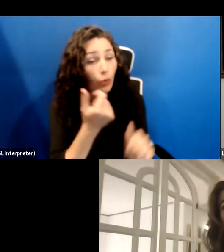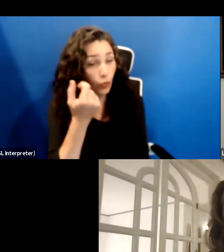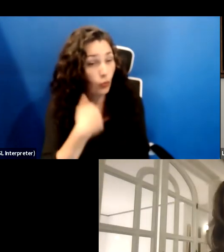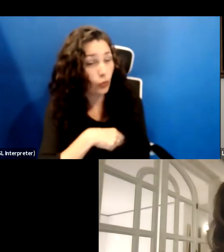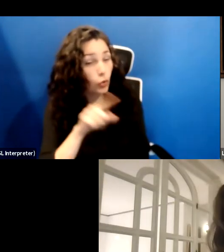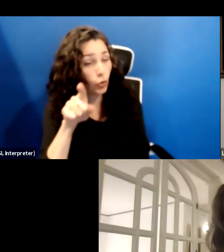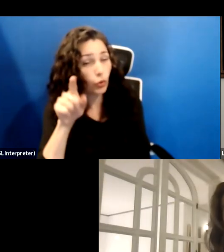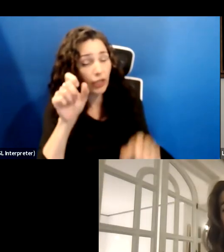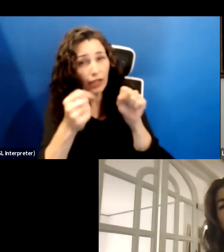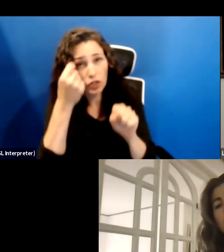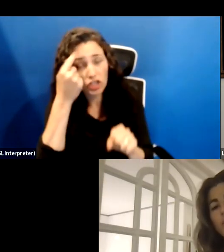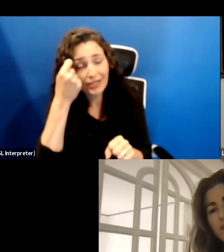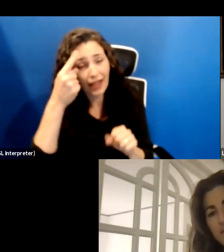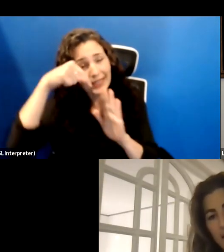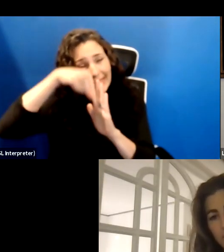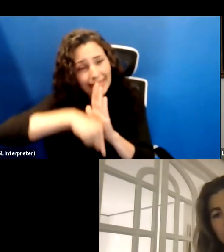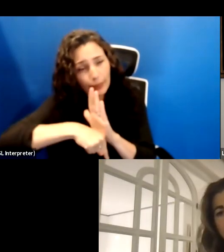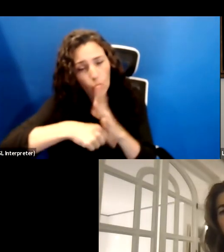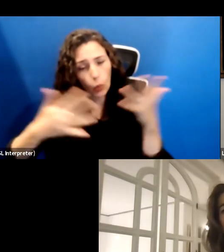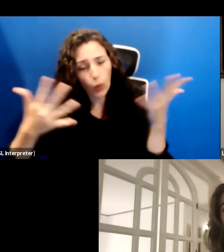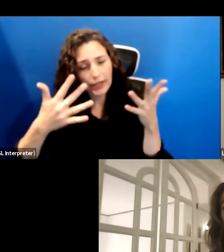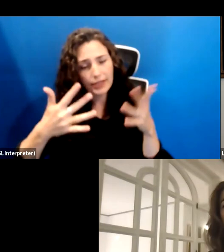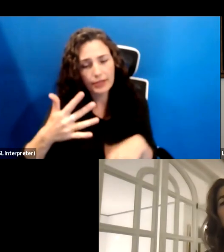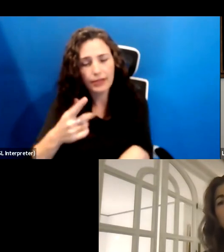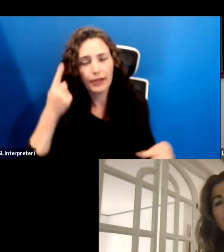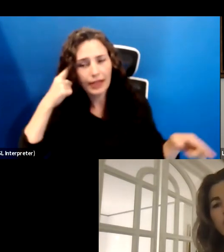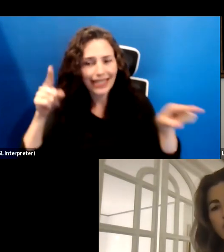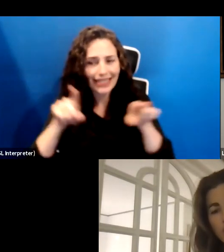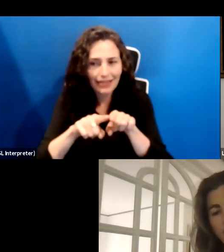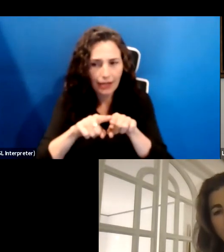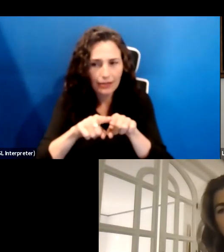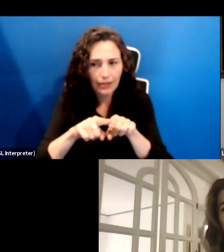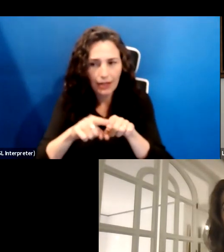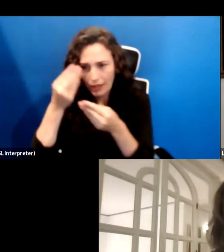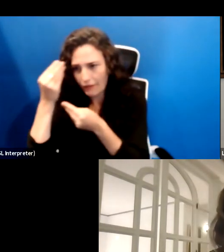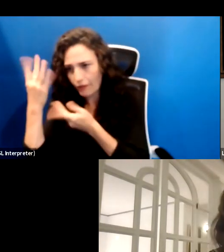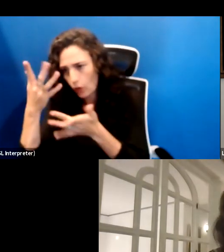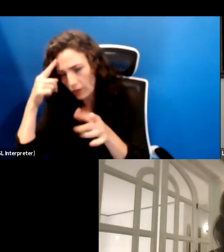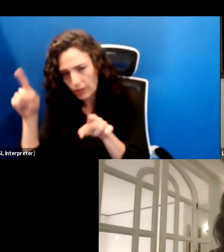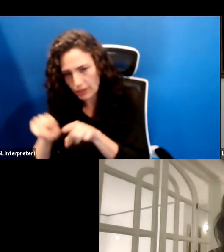what consent means, what informed consent means, how this was tried as a RICO case, which is, you know,